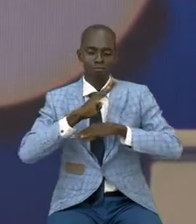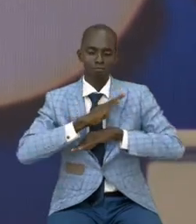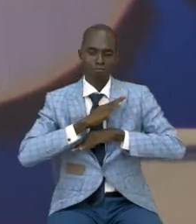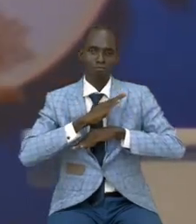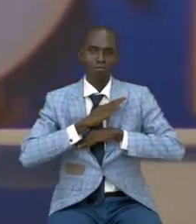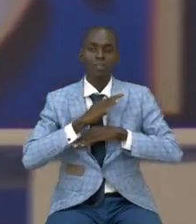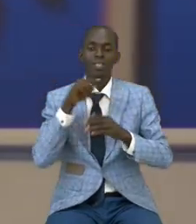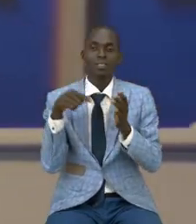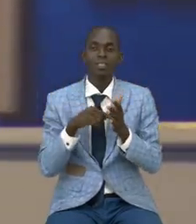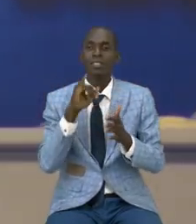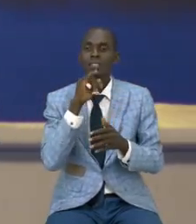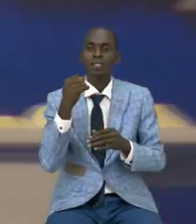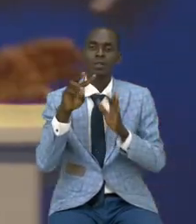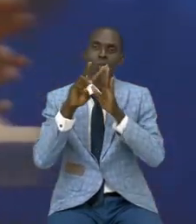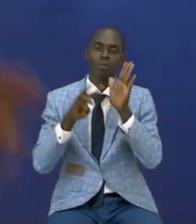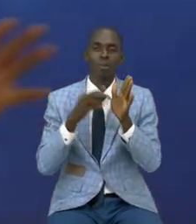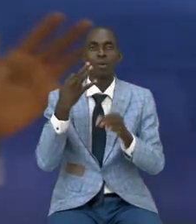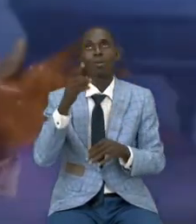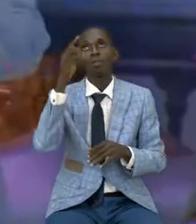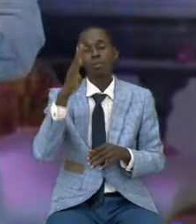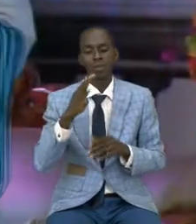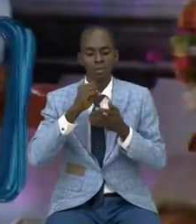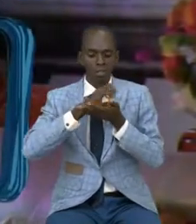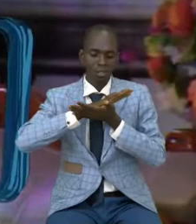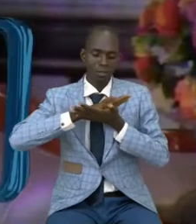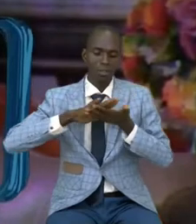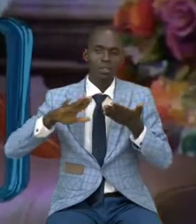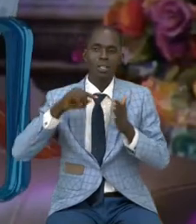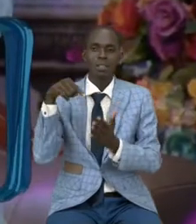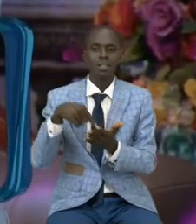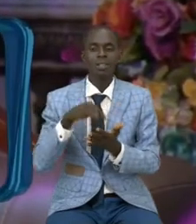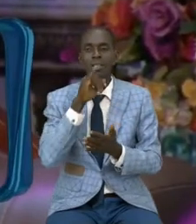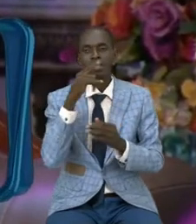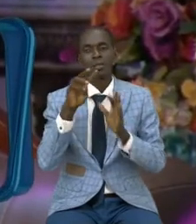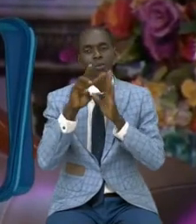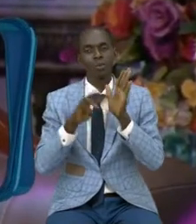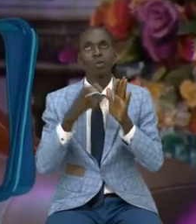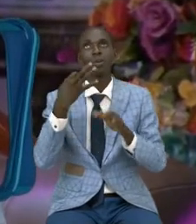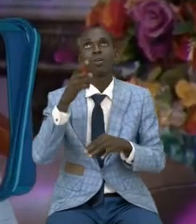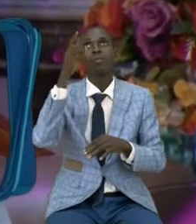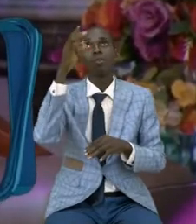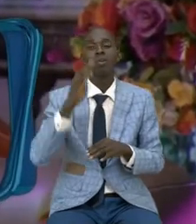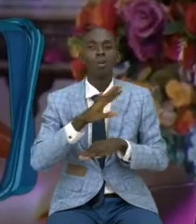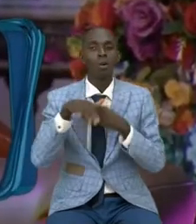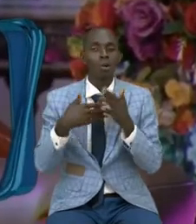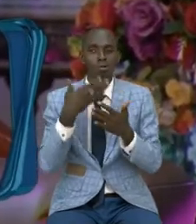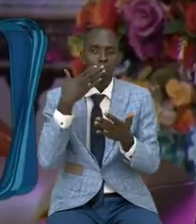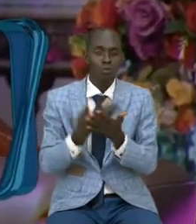this is the will of god sanctification there is the will of god all good things tonight